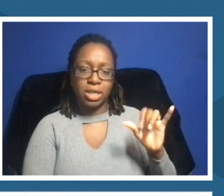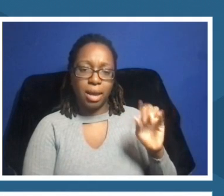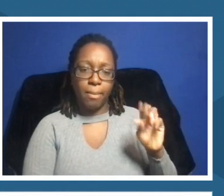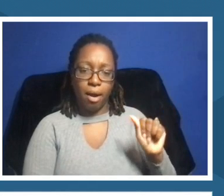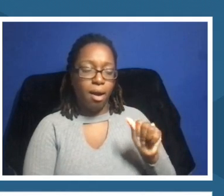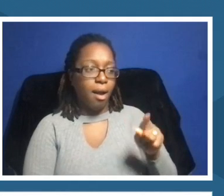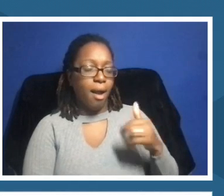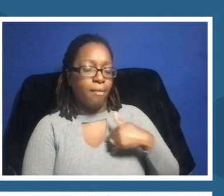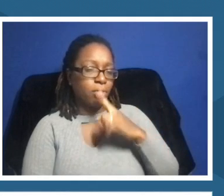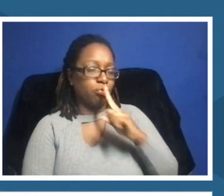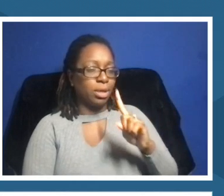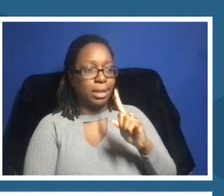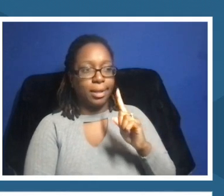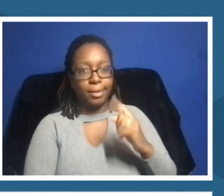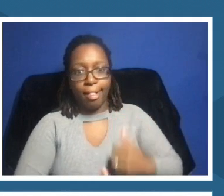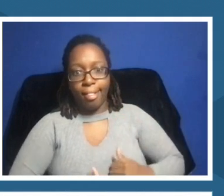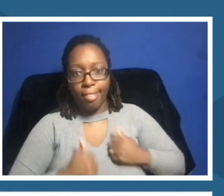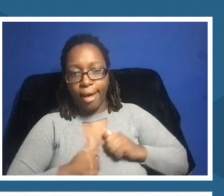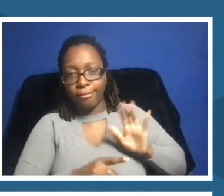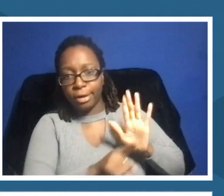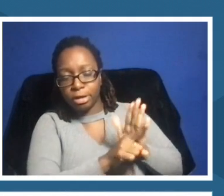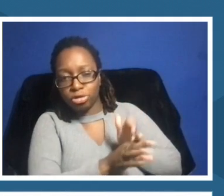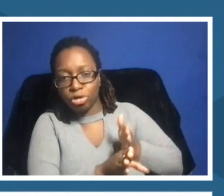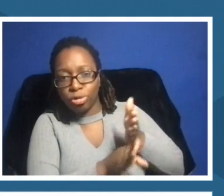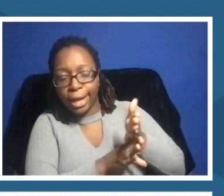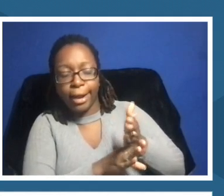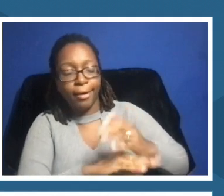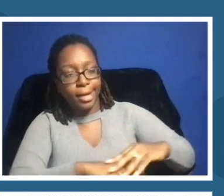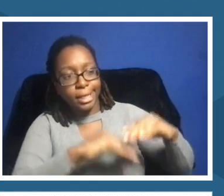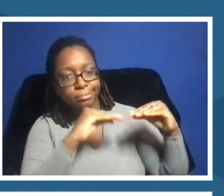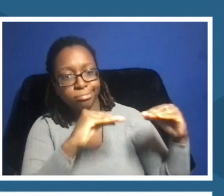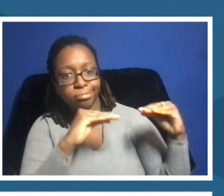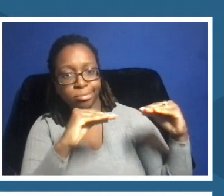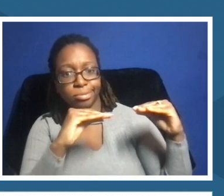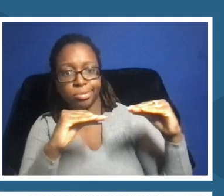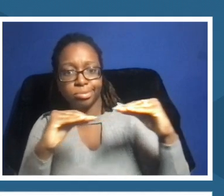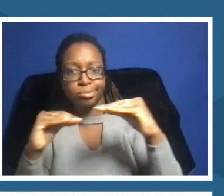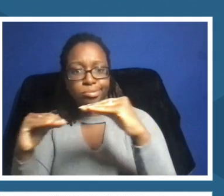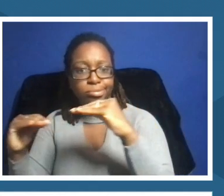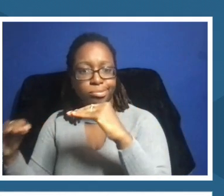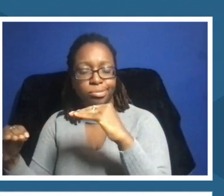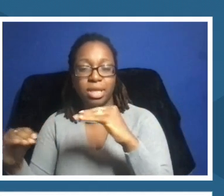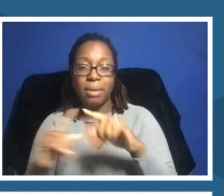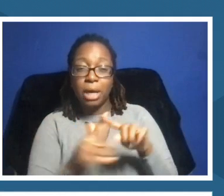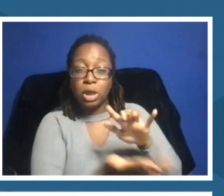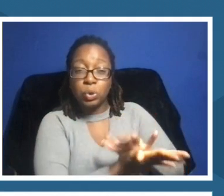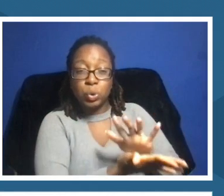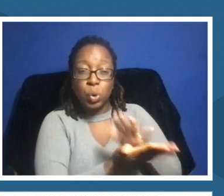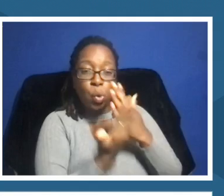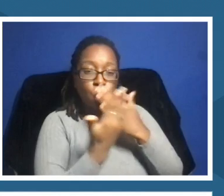us and teaching us about so much of the history that we don't learn in school